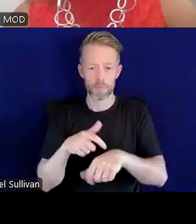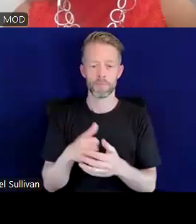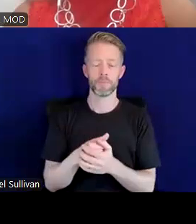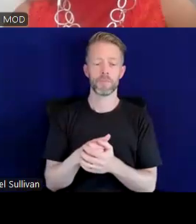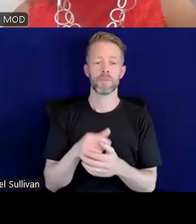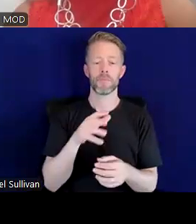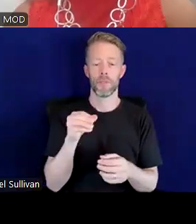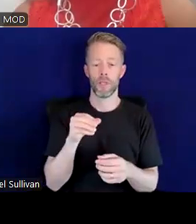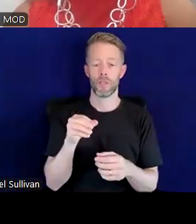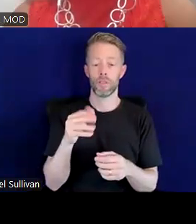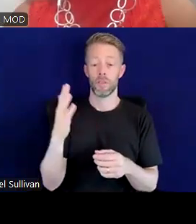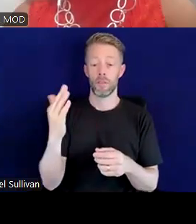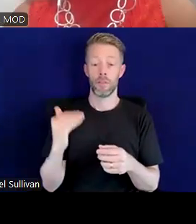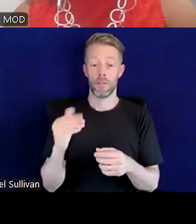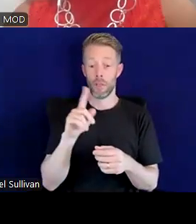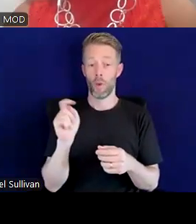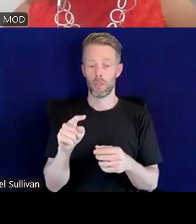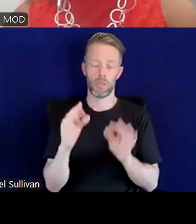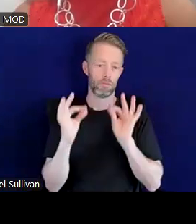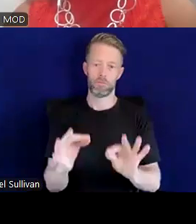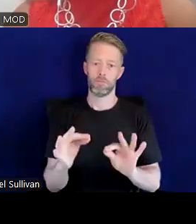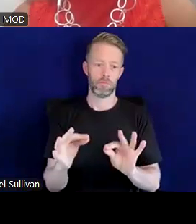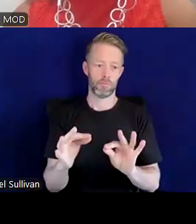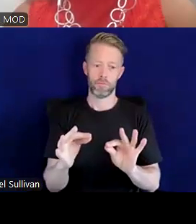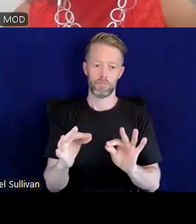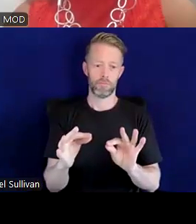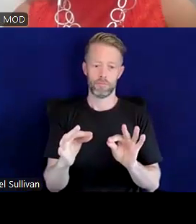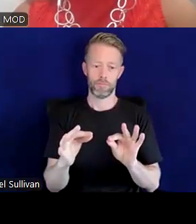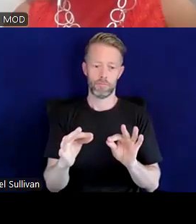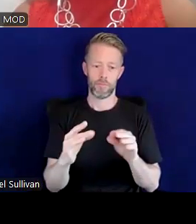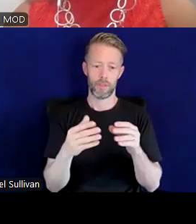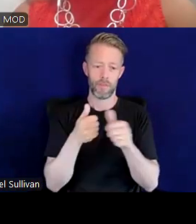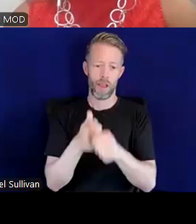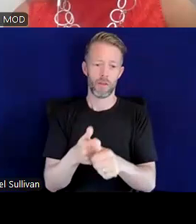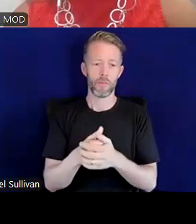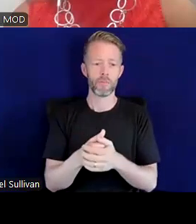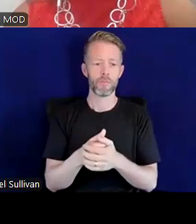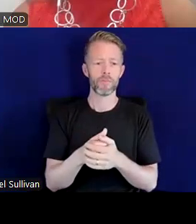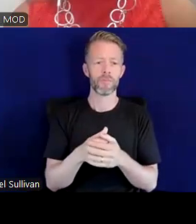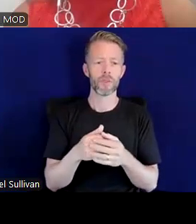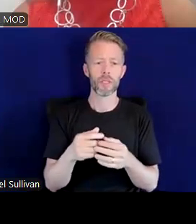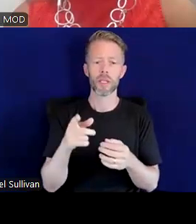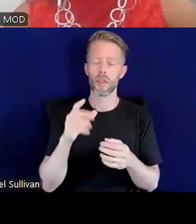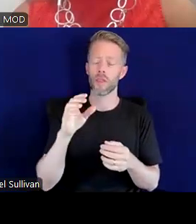our third question piggybacks nicely onto it. How has this